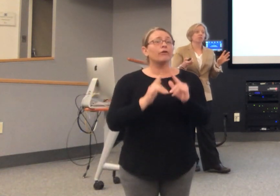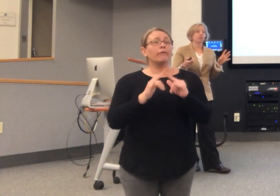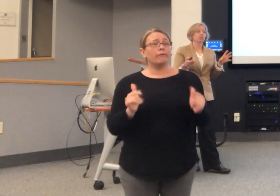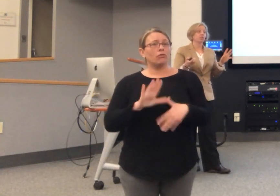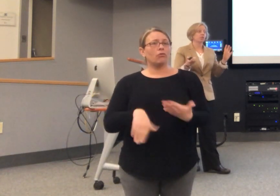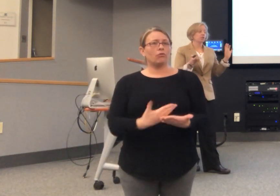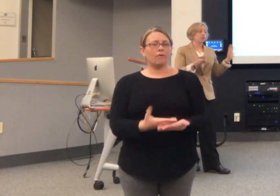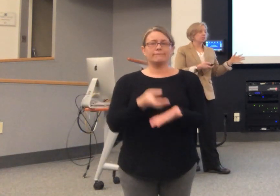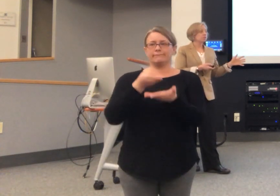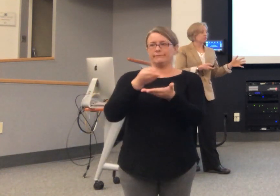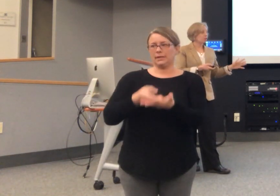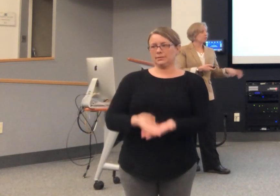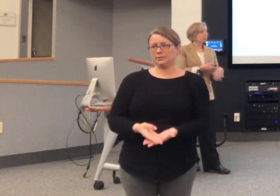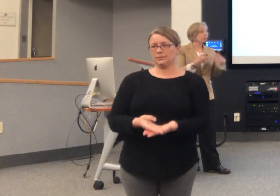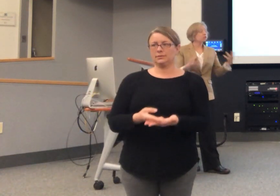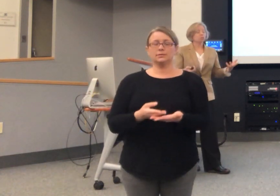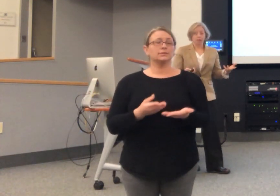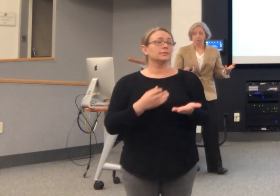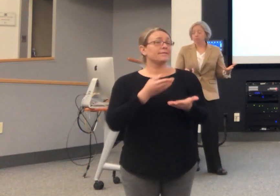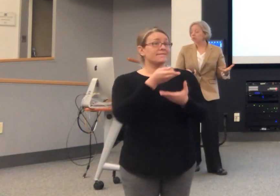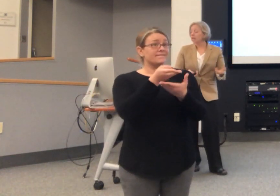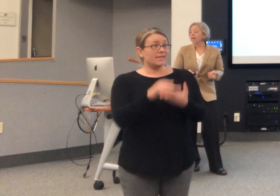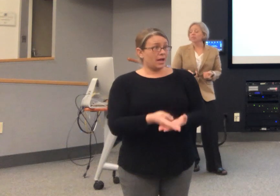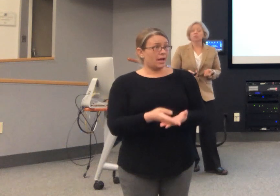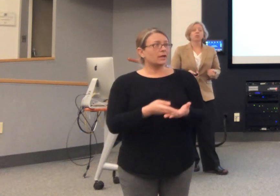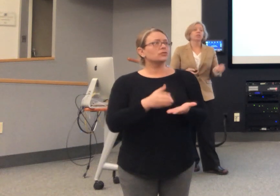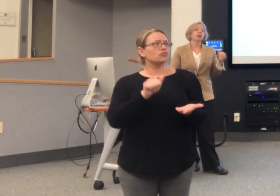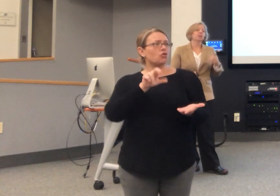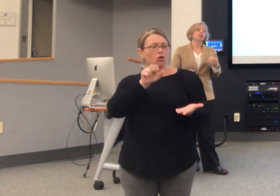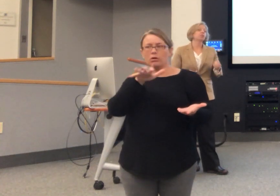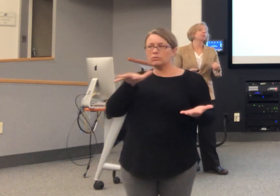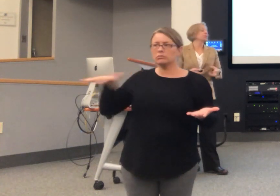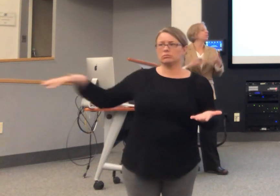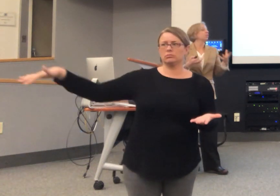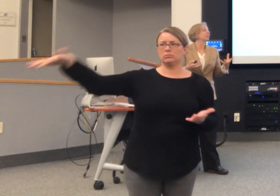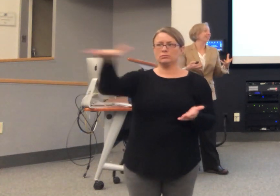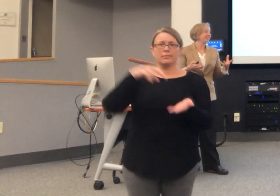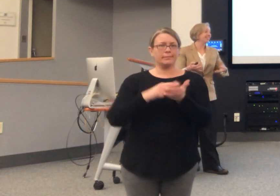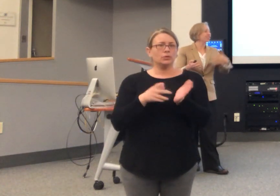that are either discoverable or findable, and so they are not, because you're not creating it,